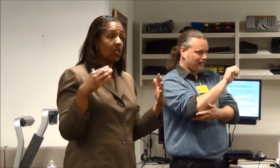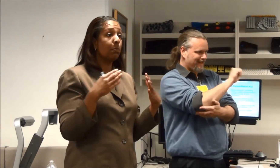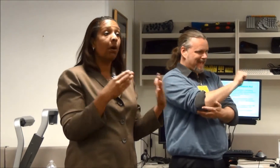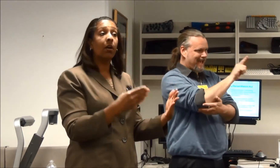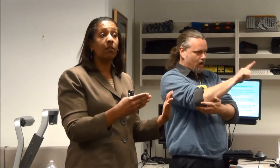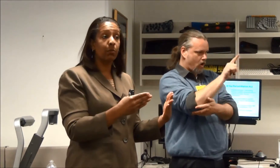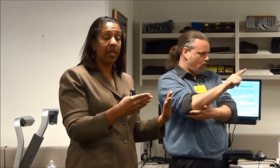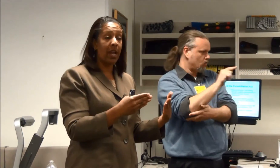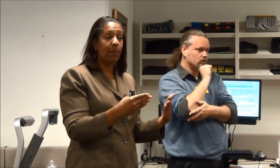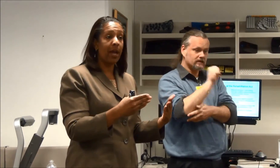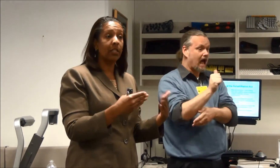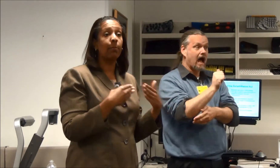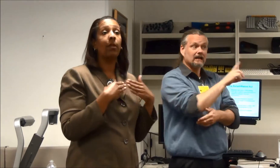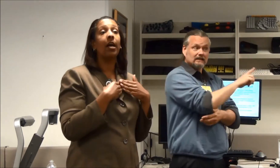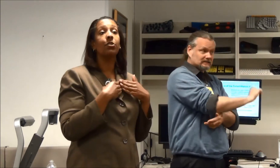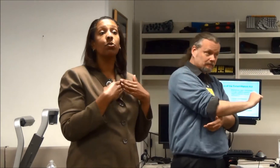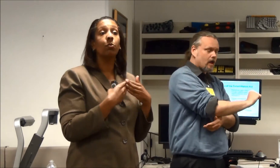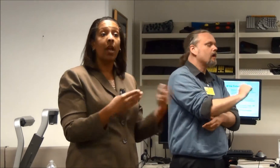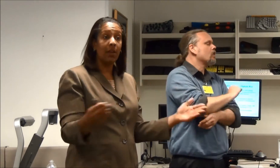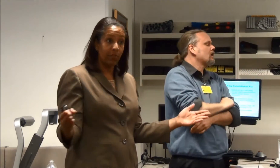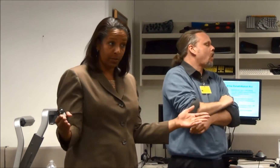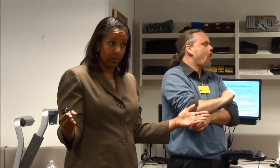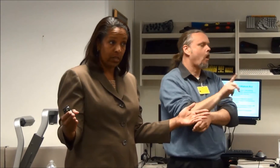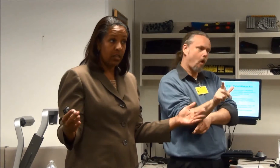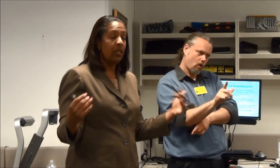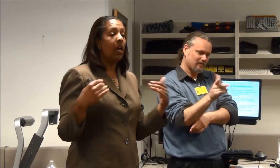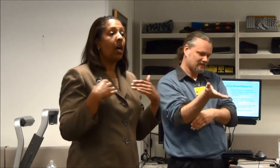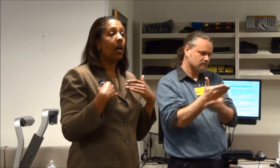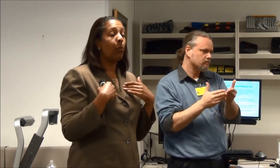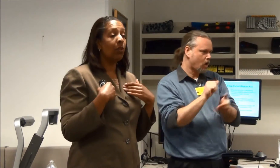So this part of the Rehab Act applies to everyone.